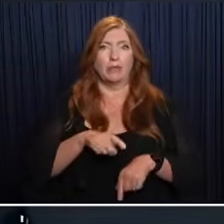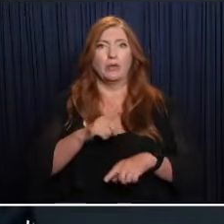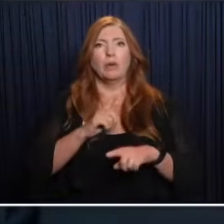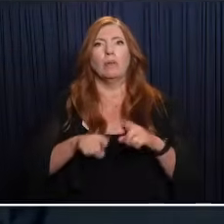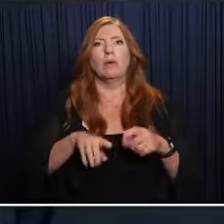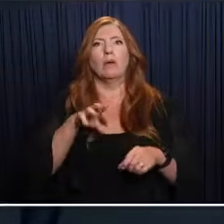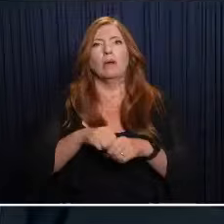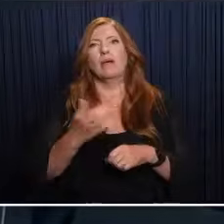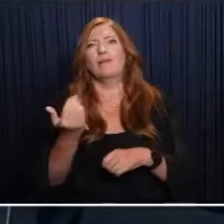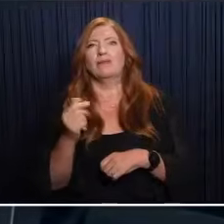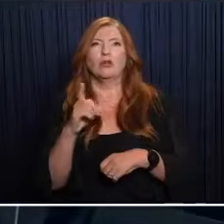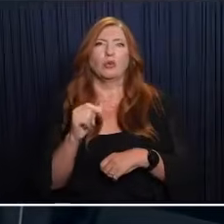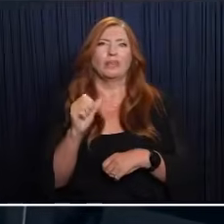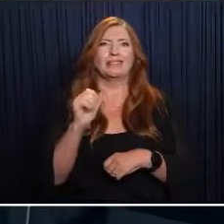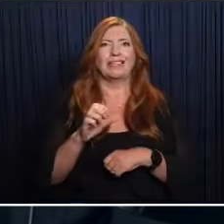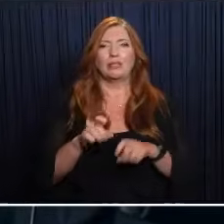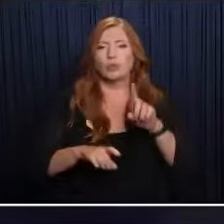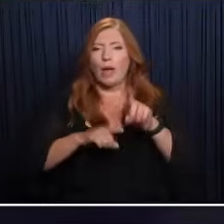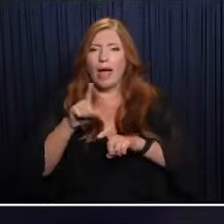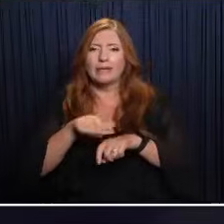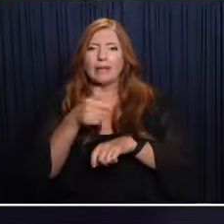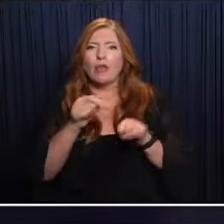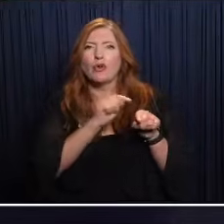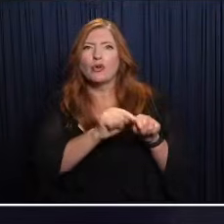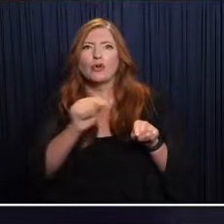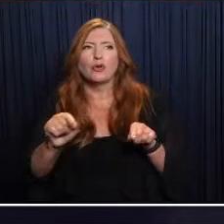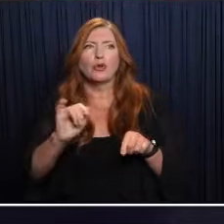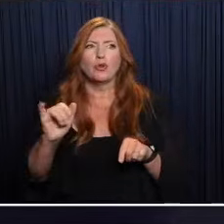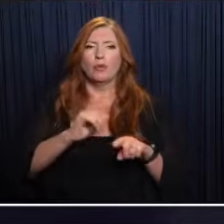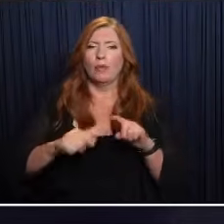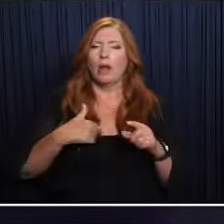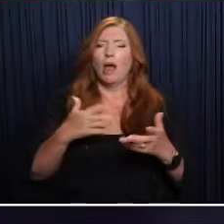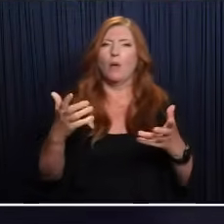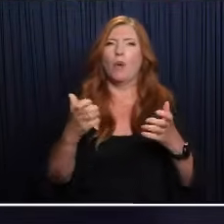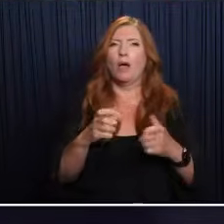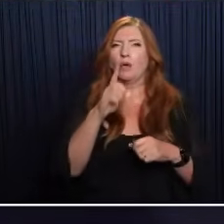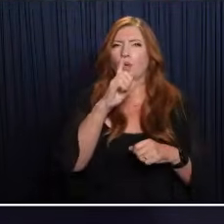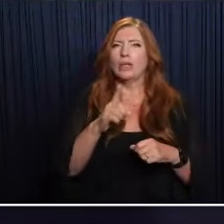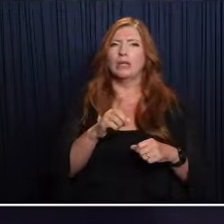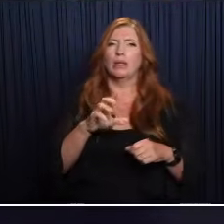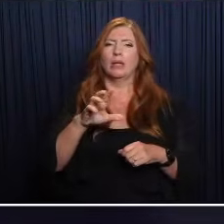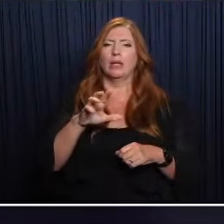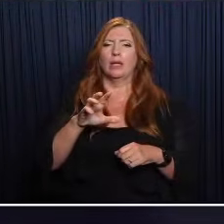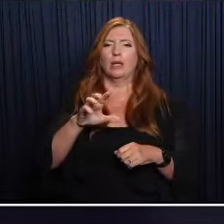MR. CHAPLIK, WE WILL ALLOW